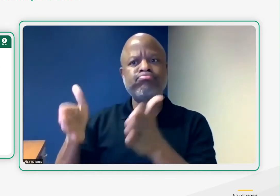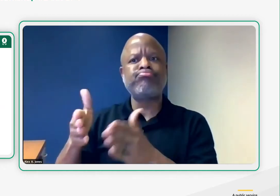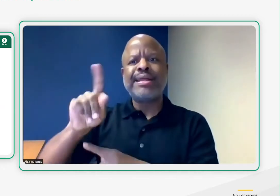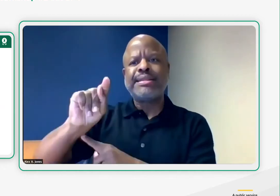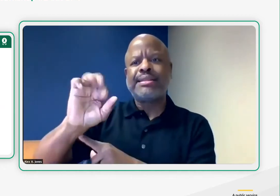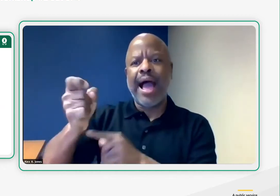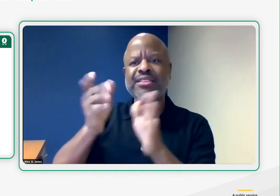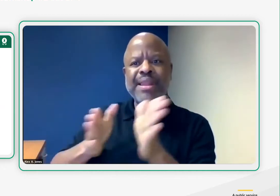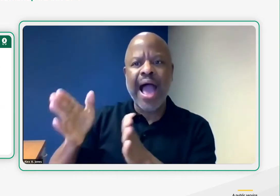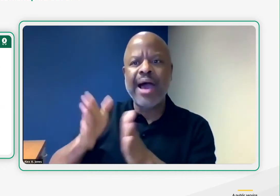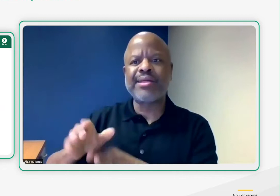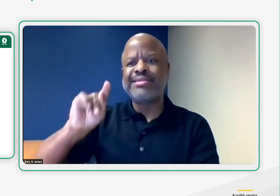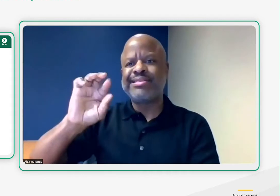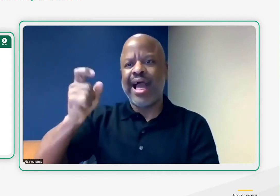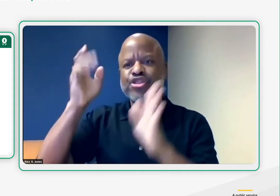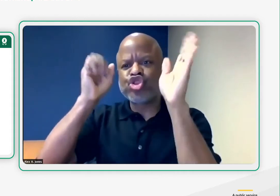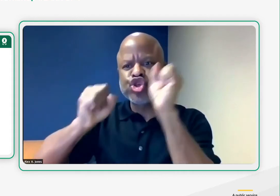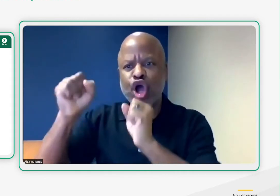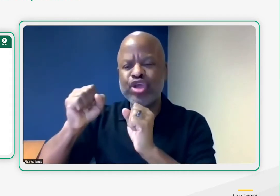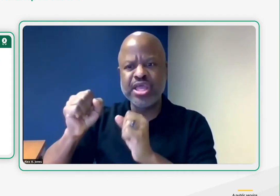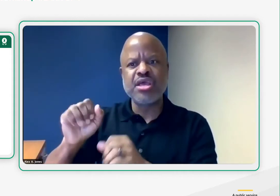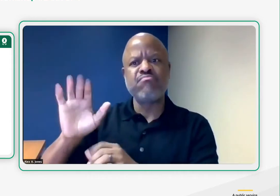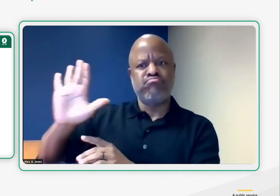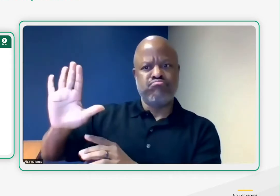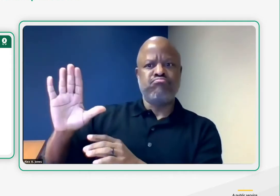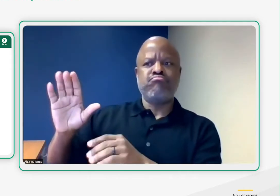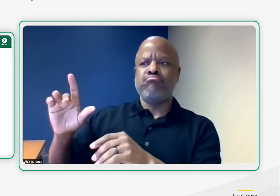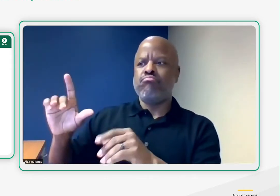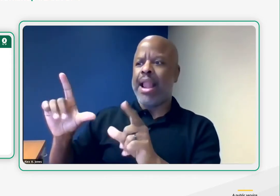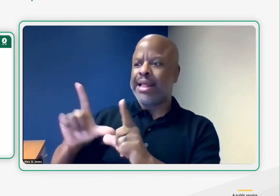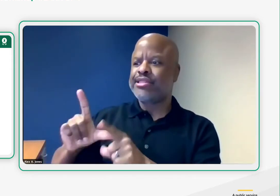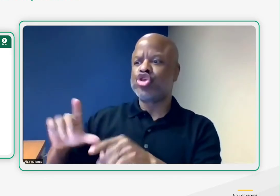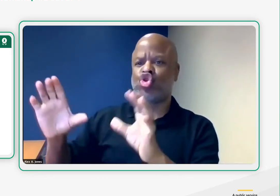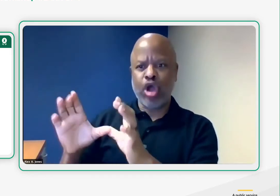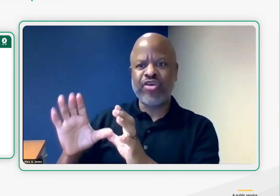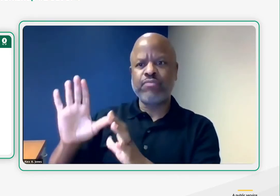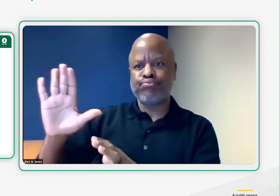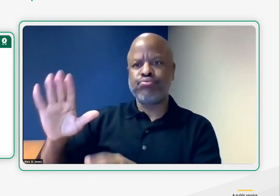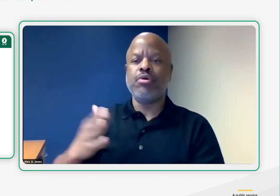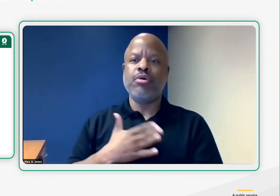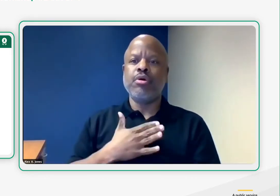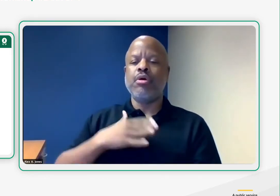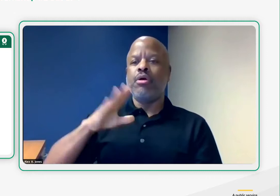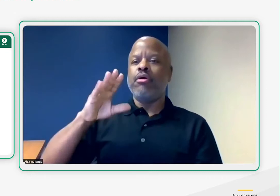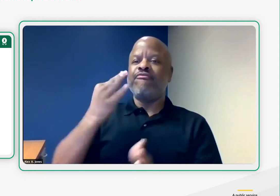And they actually focus on developing strategies and financial planning. They do have a license and a certification.